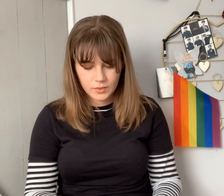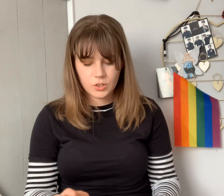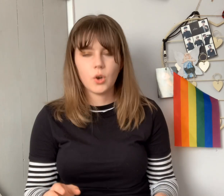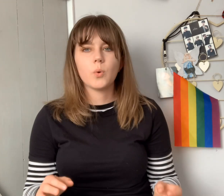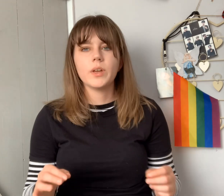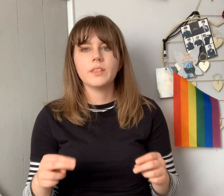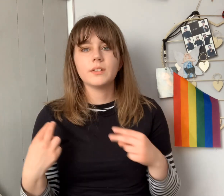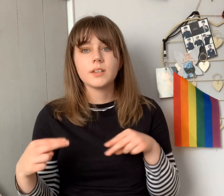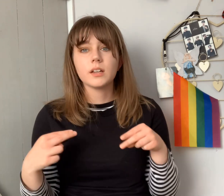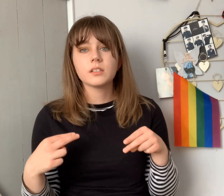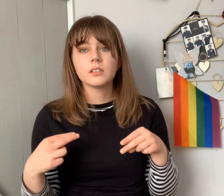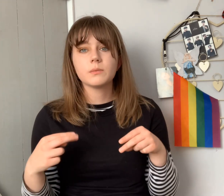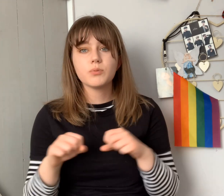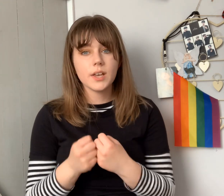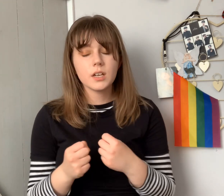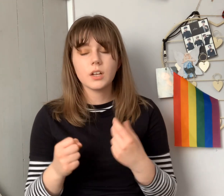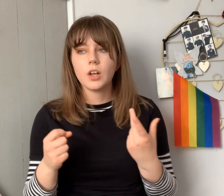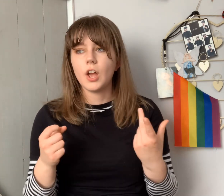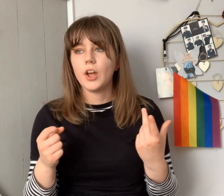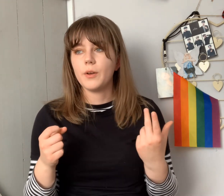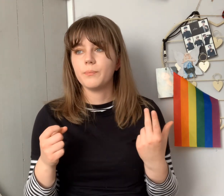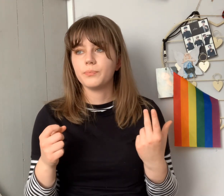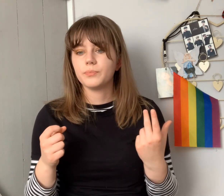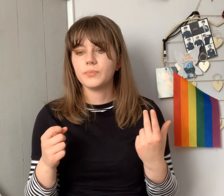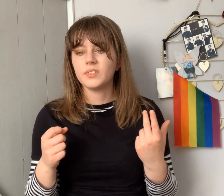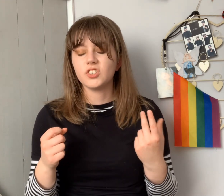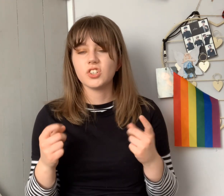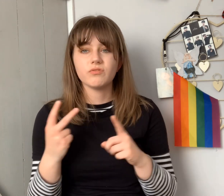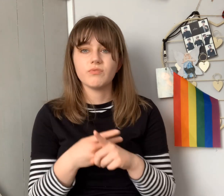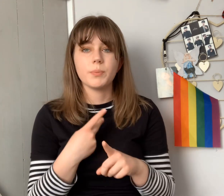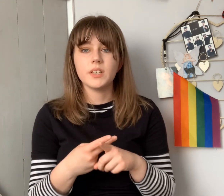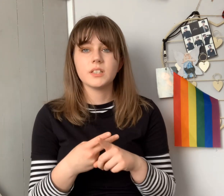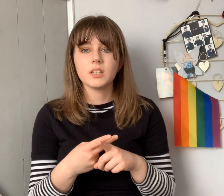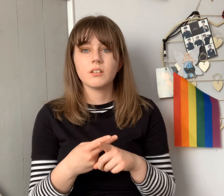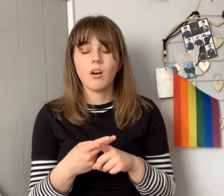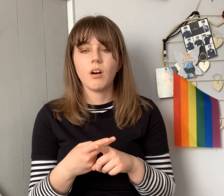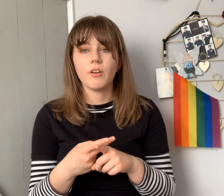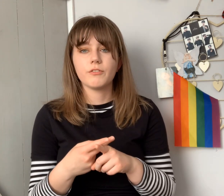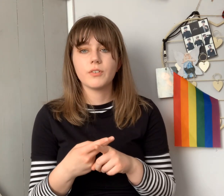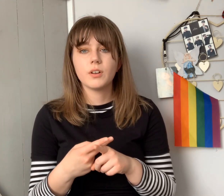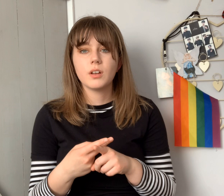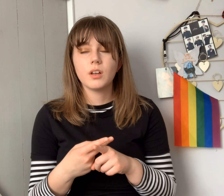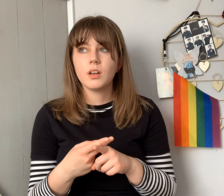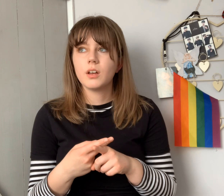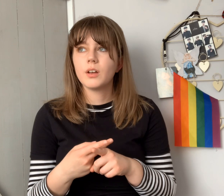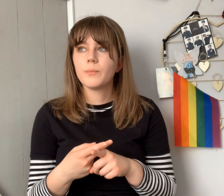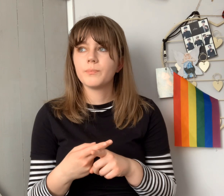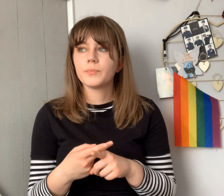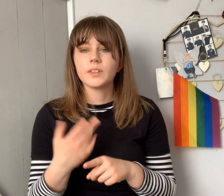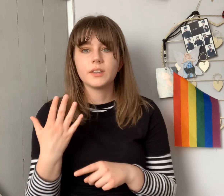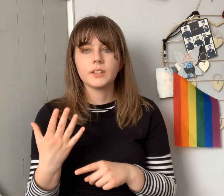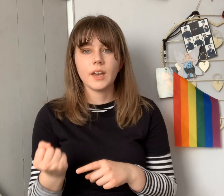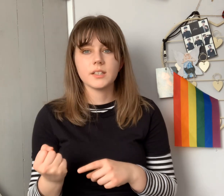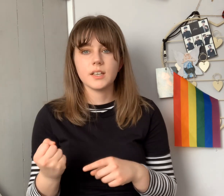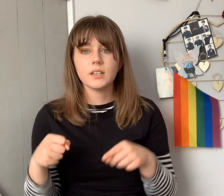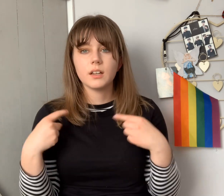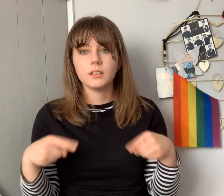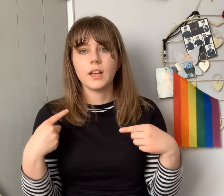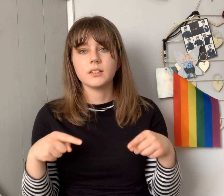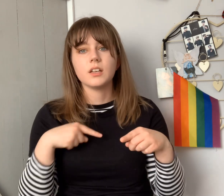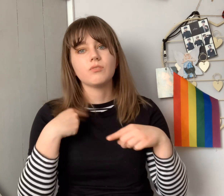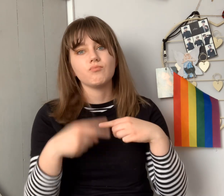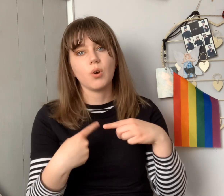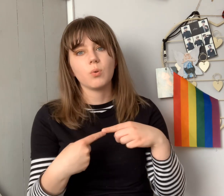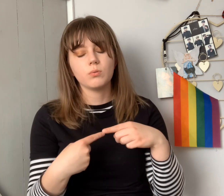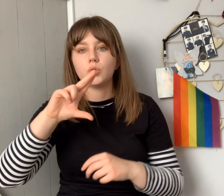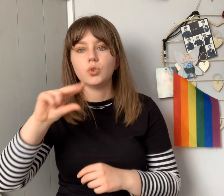In the dance break, there is a few repeat of "Get it, let it roll"